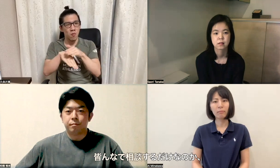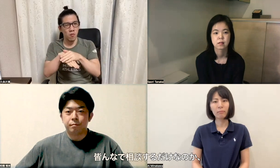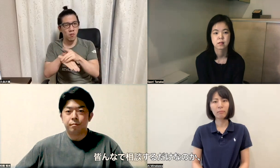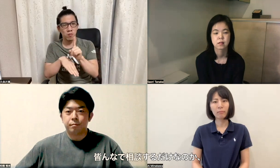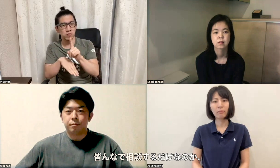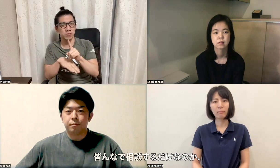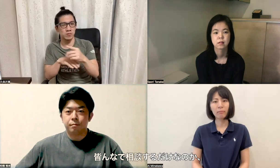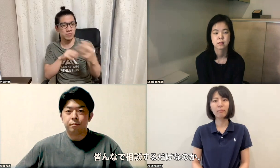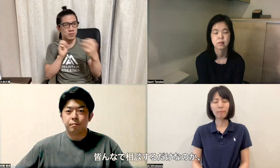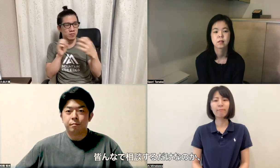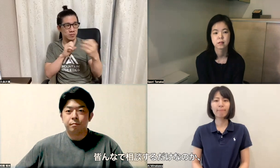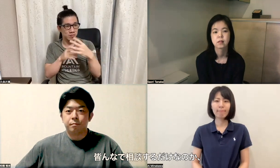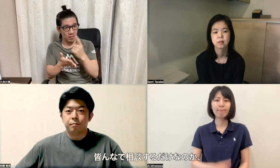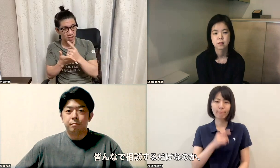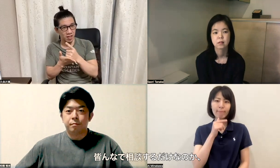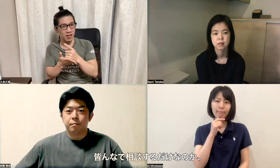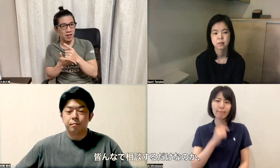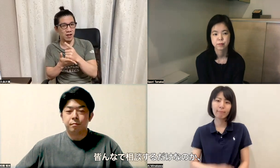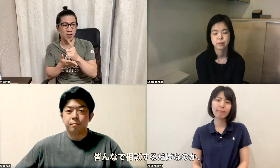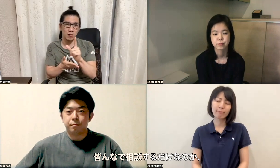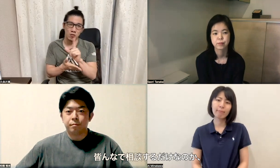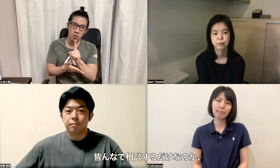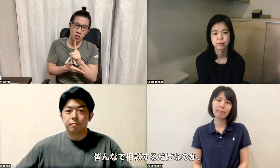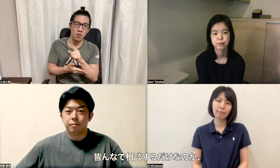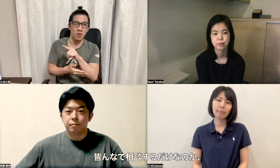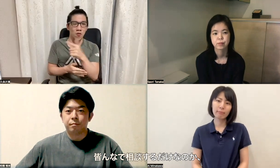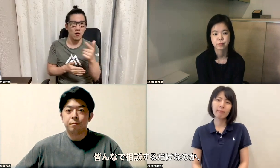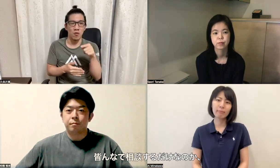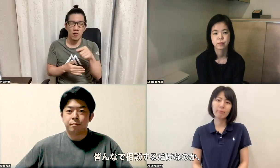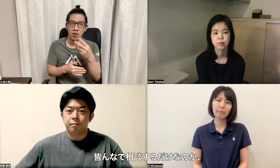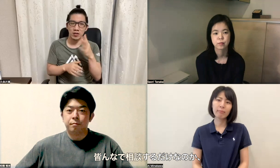Is the only way just consults with the staff and parents?